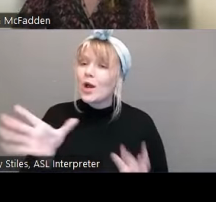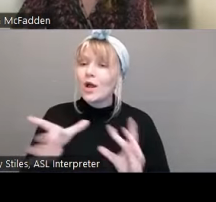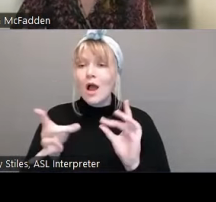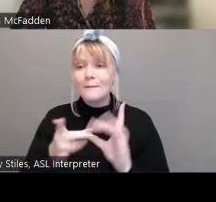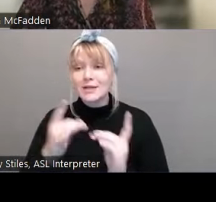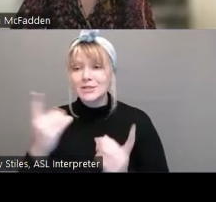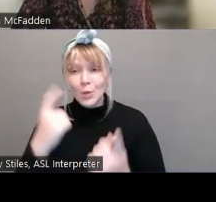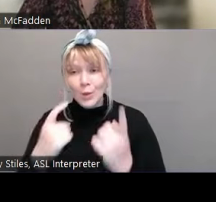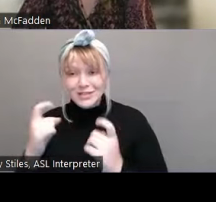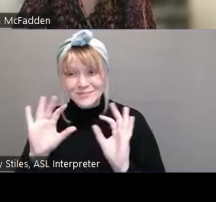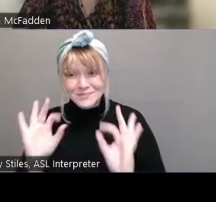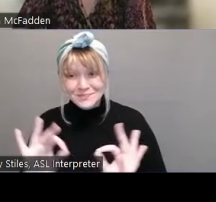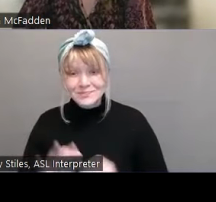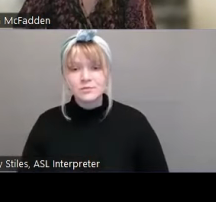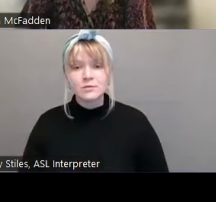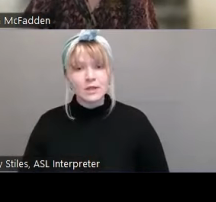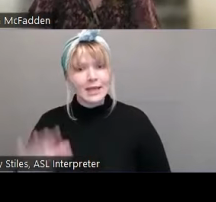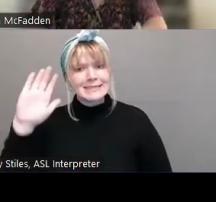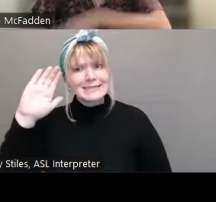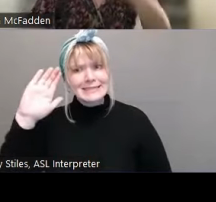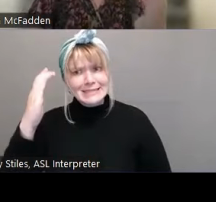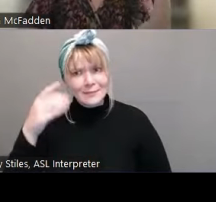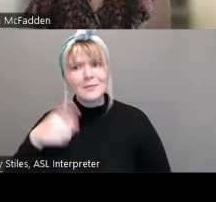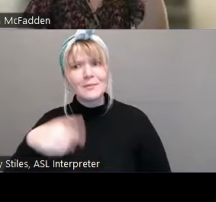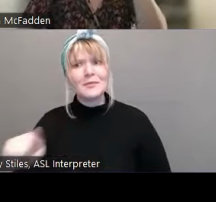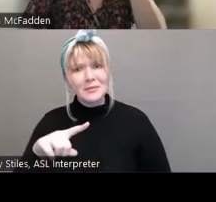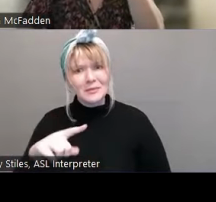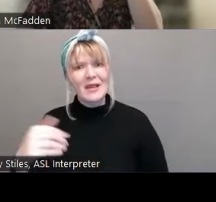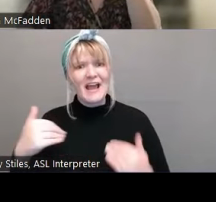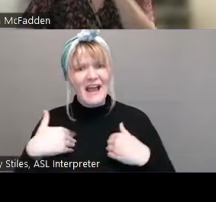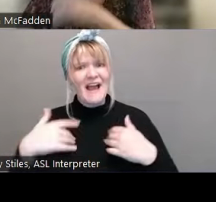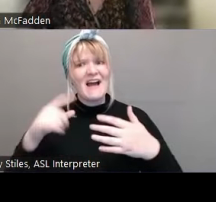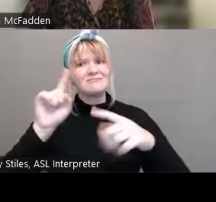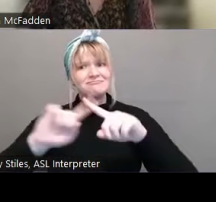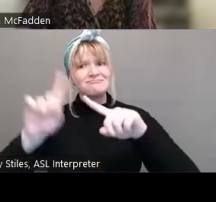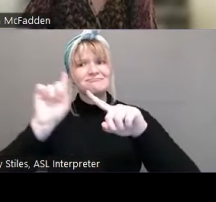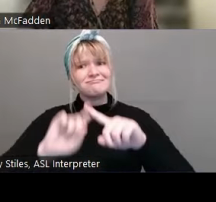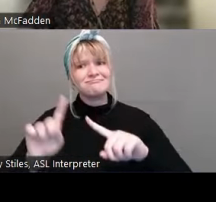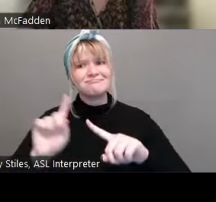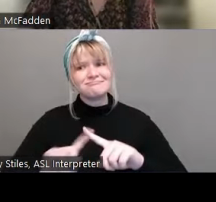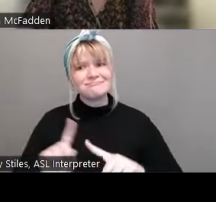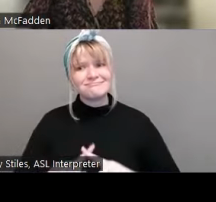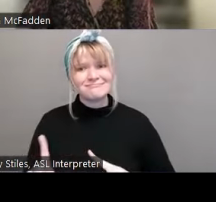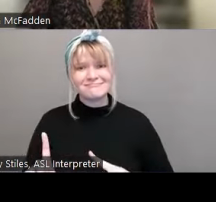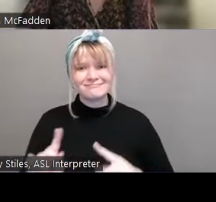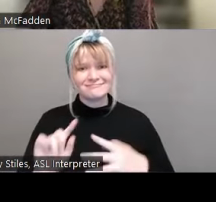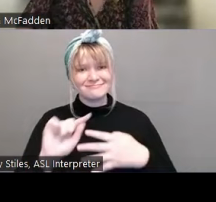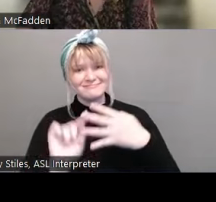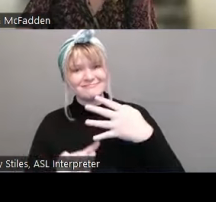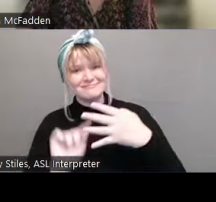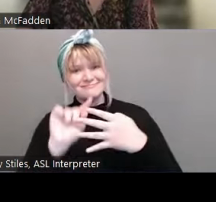It looks like it's across the board on people's partnerships with Assistive Technology Programs: